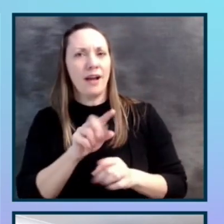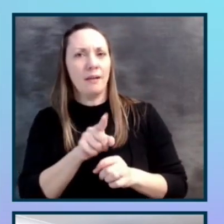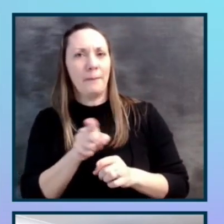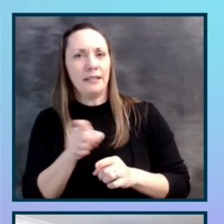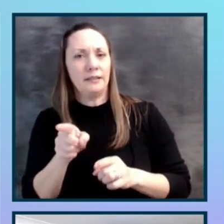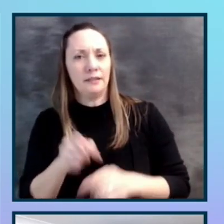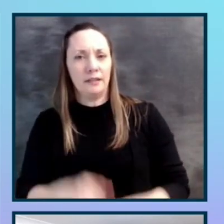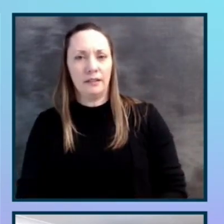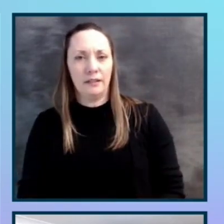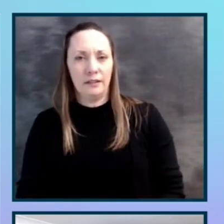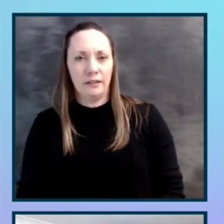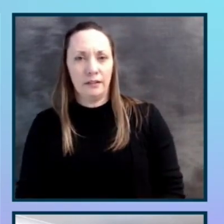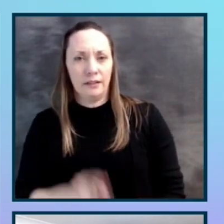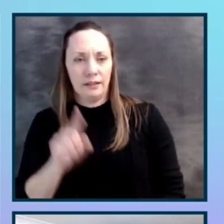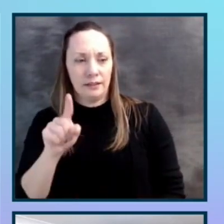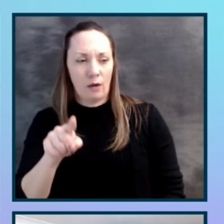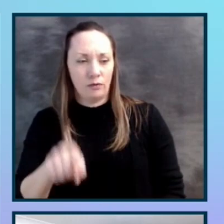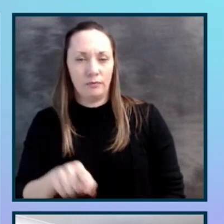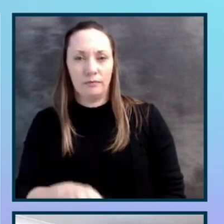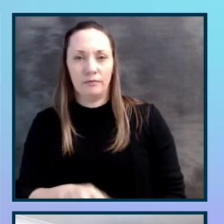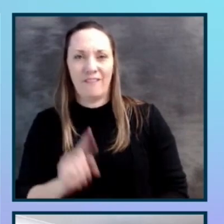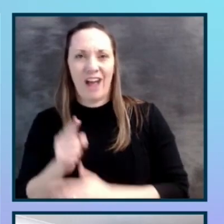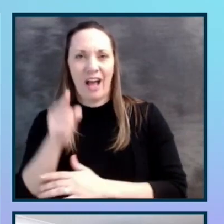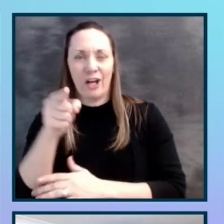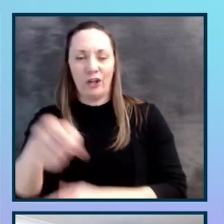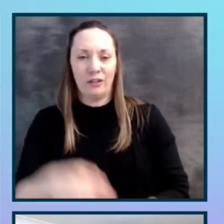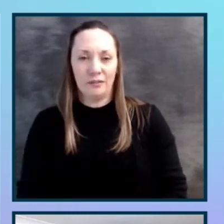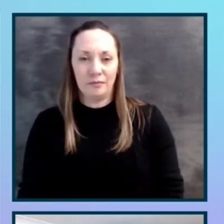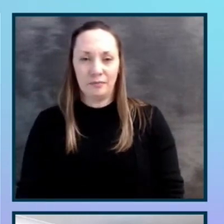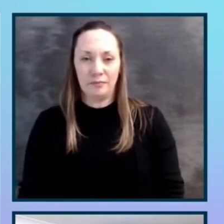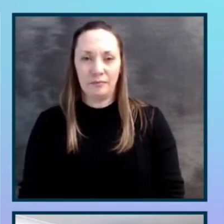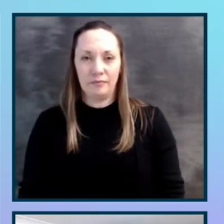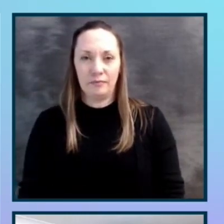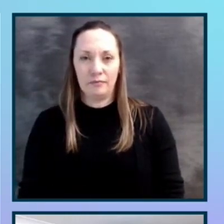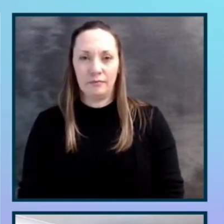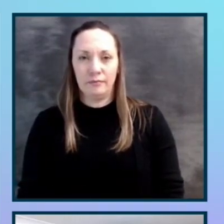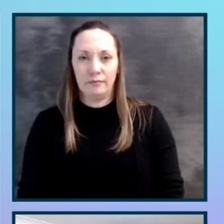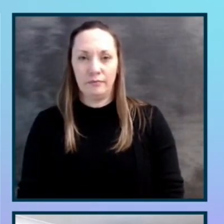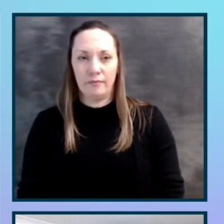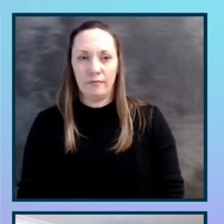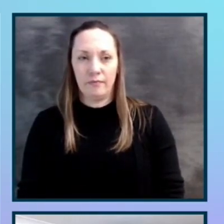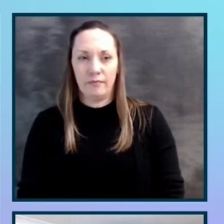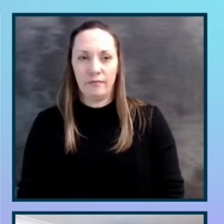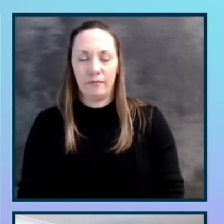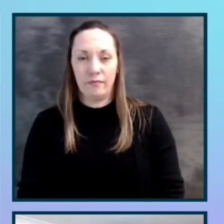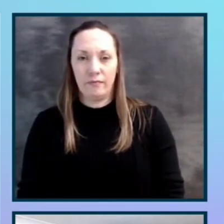down a bit. Yep. - Fire. Hey, double. Whack.